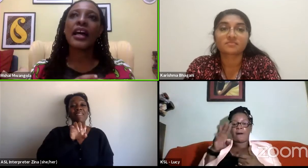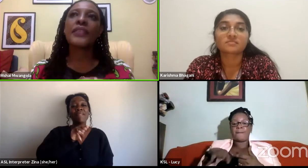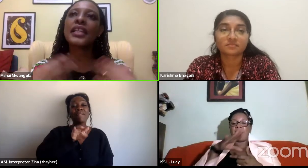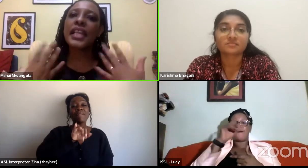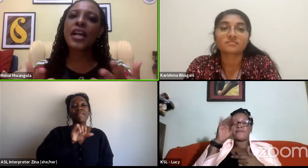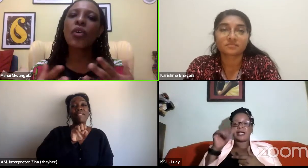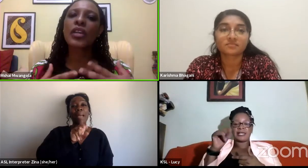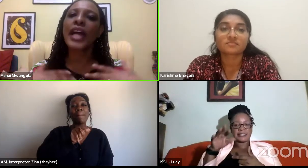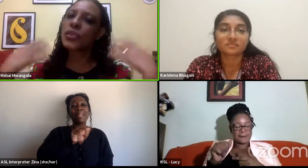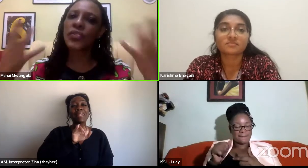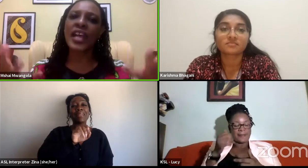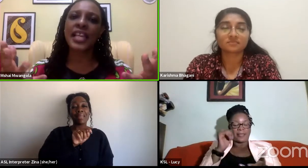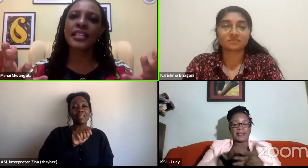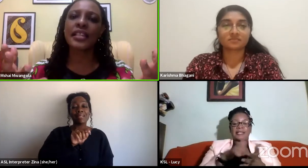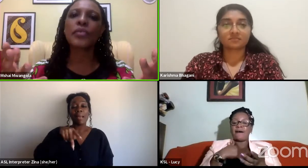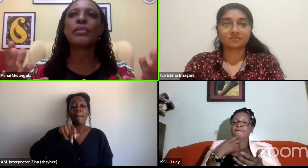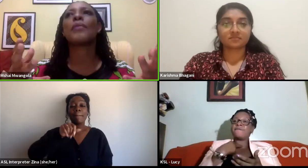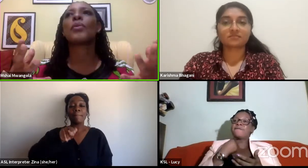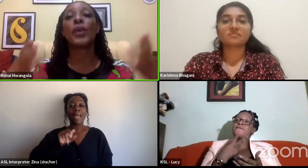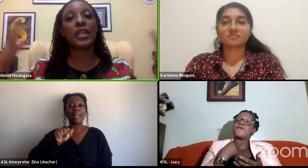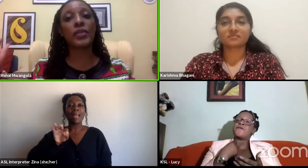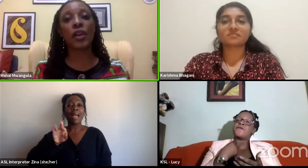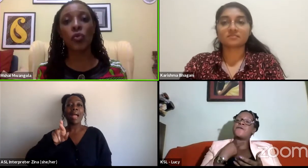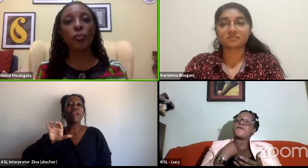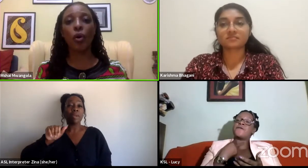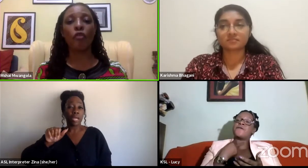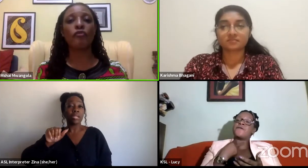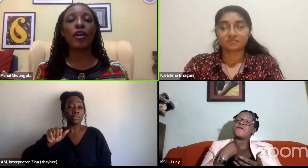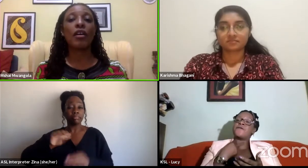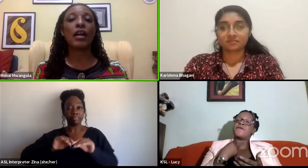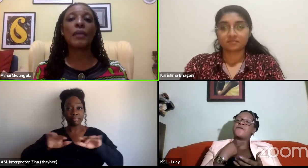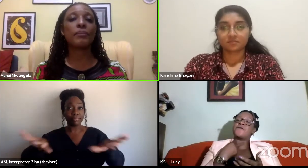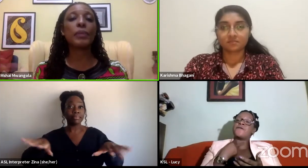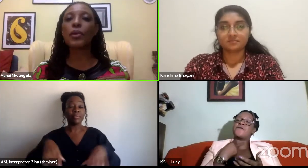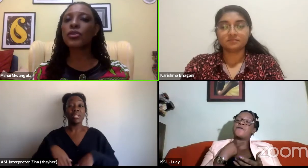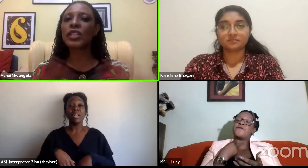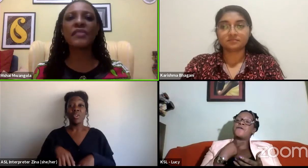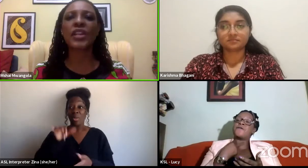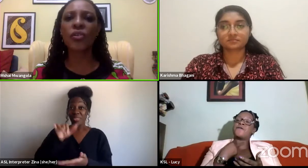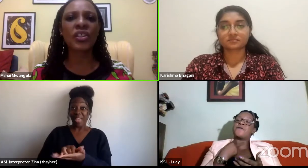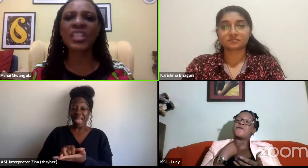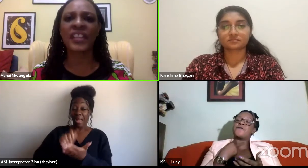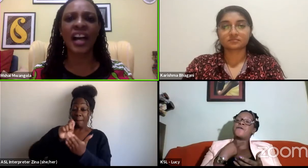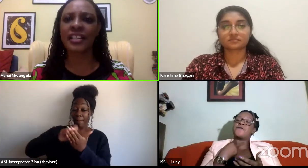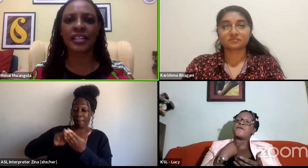And then later on, I took that essay, working with a group of people, not even artists,